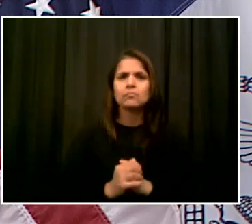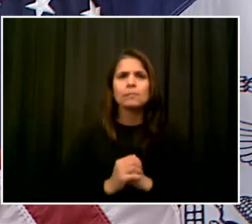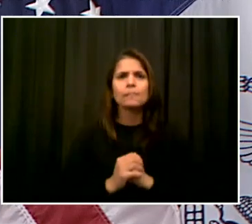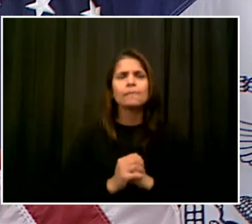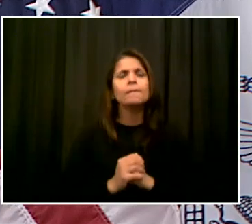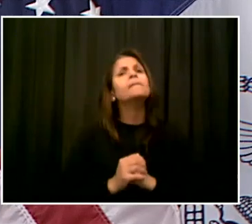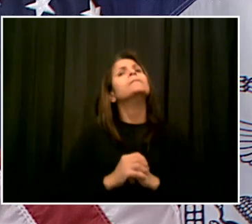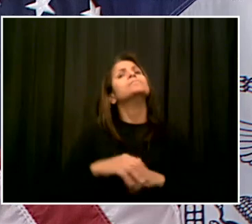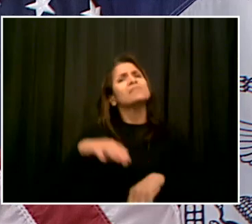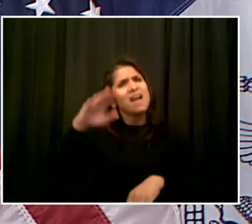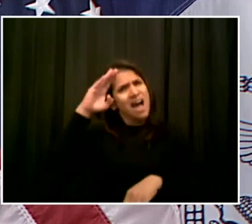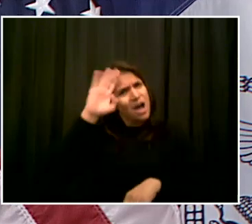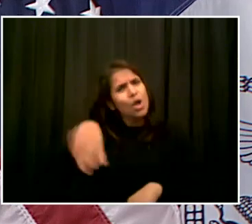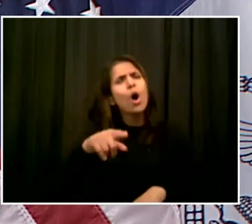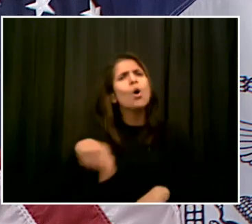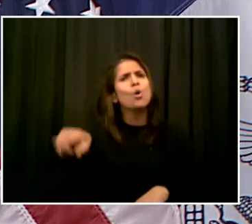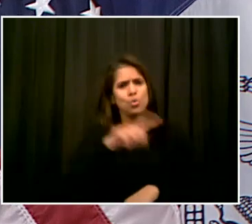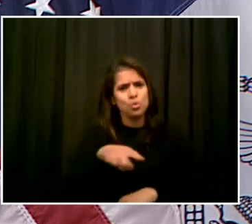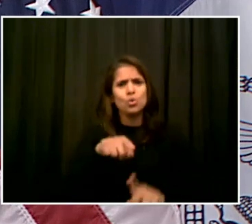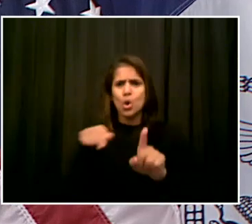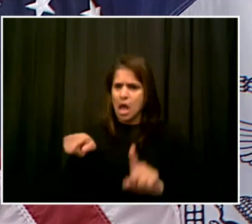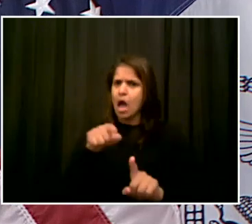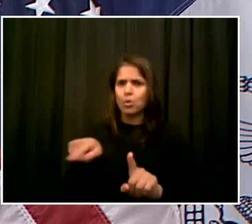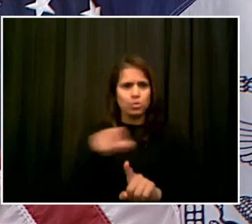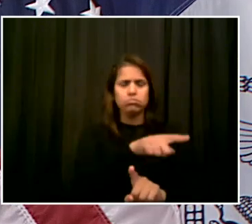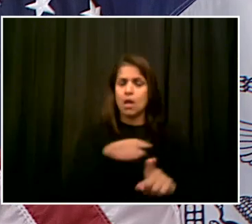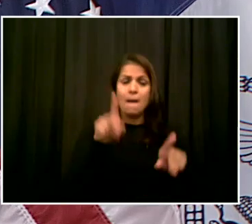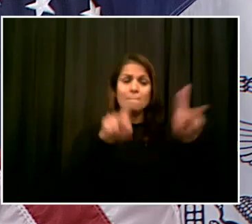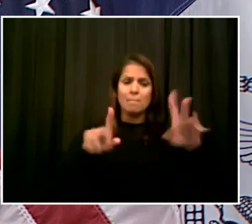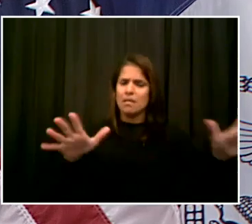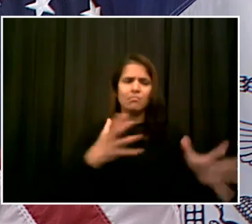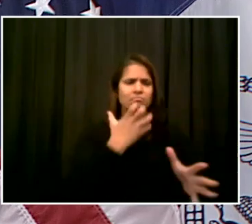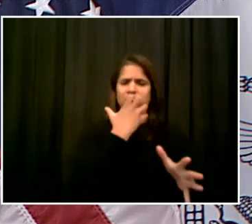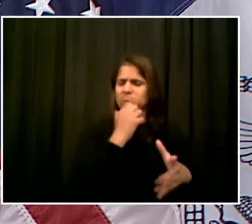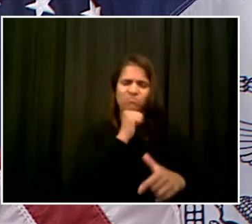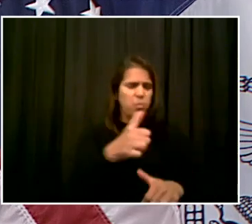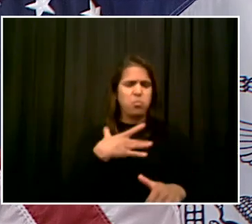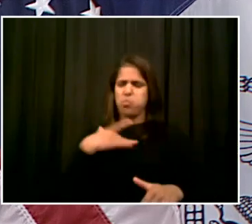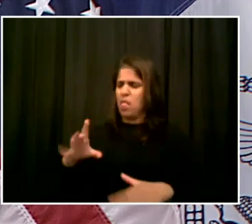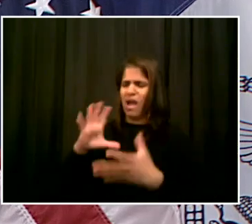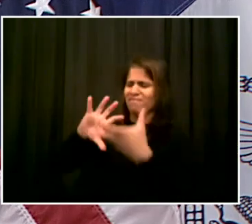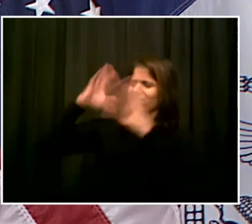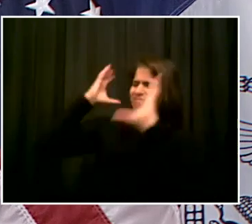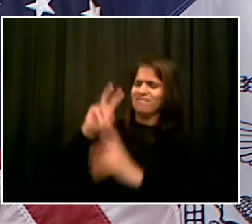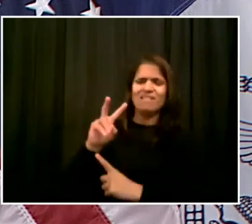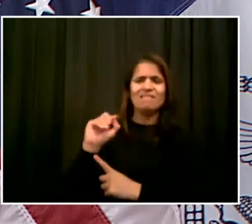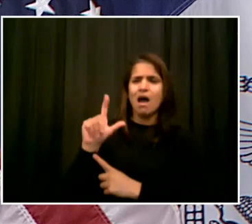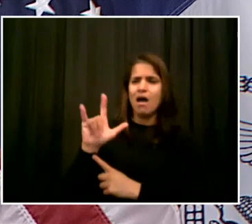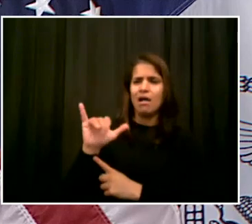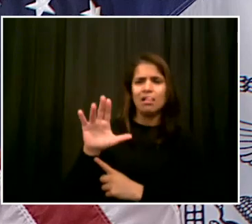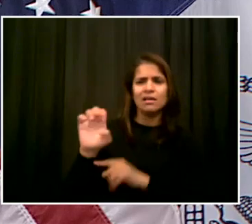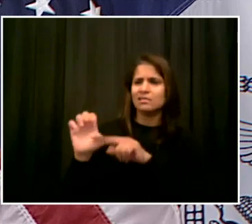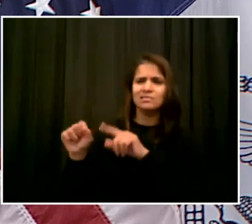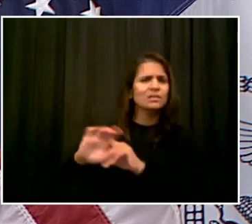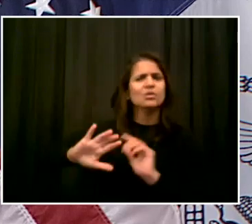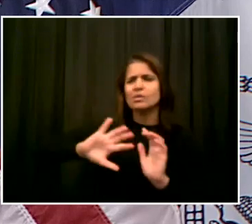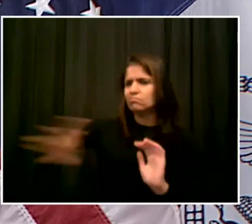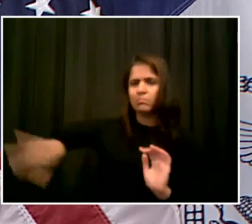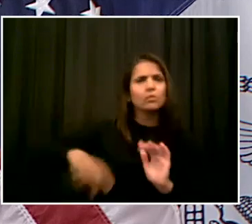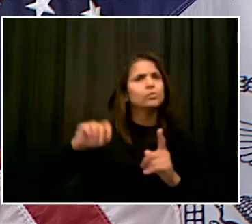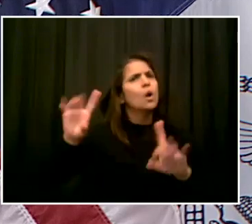WILL NOT ACCEPT